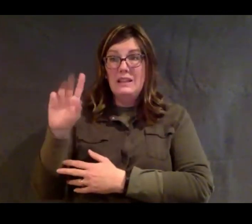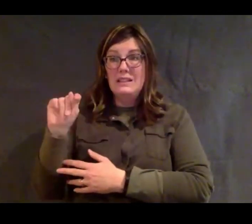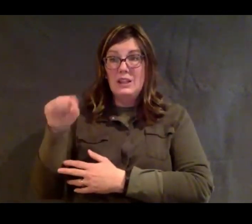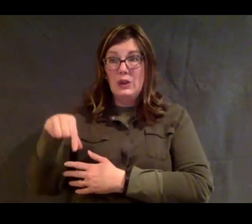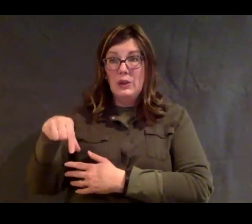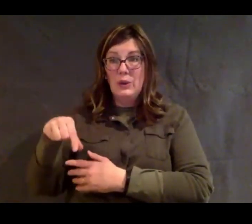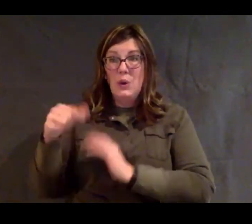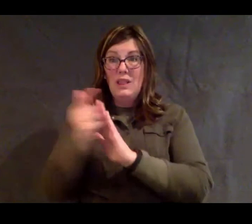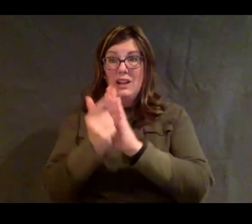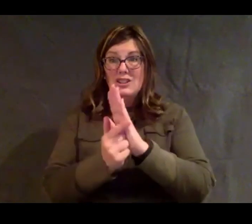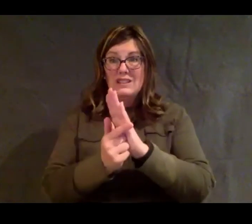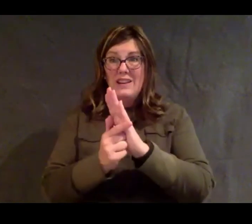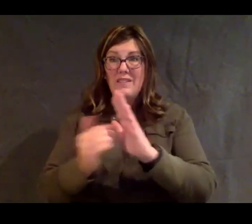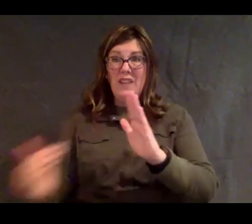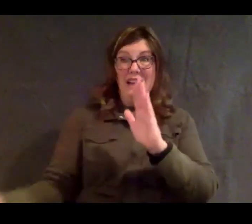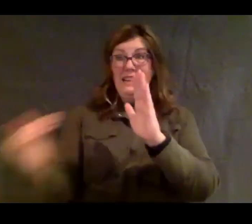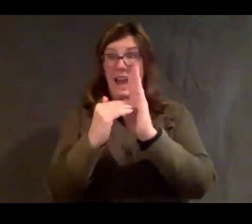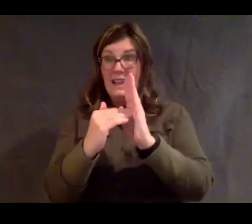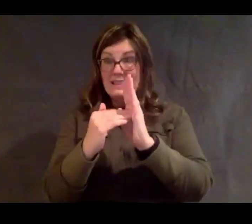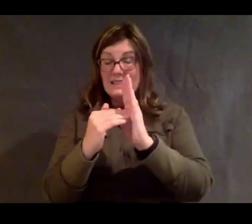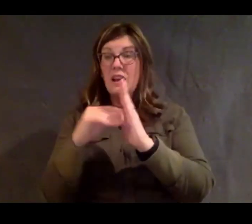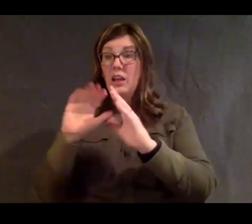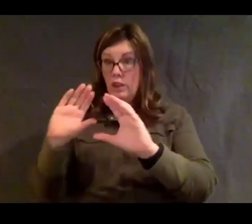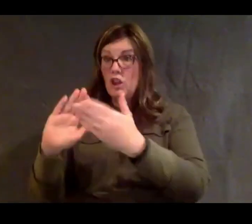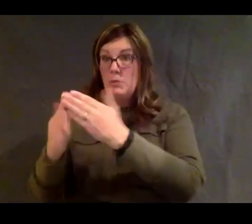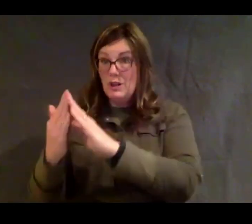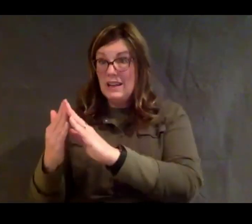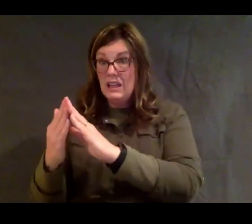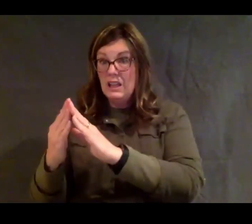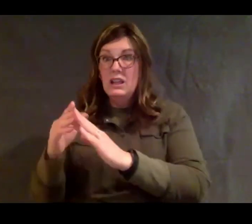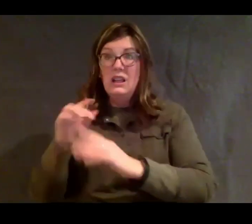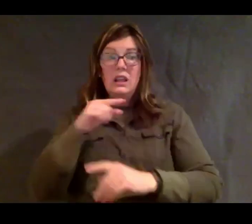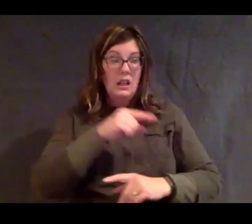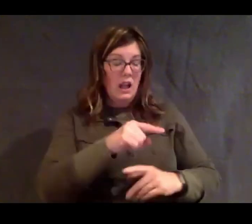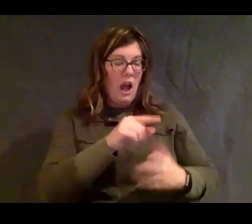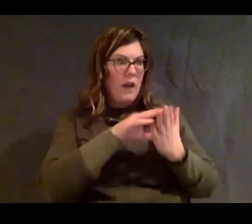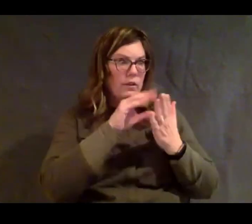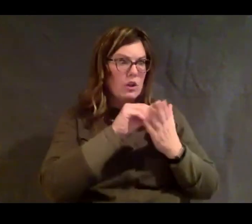take it back and that he's learned so much and grown so much and he will not bring homophobic